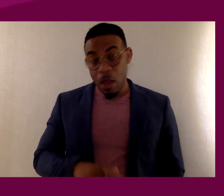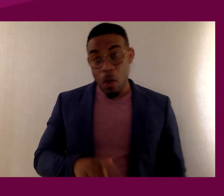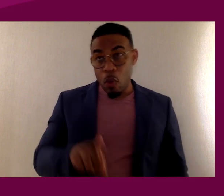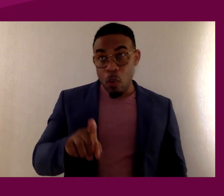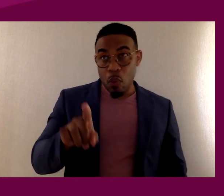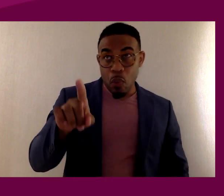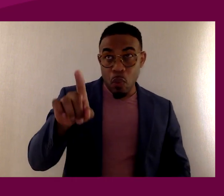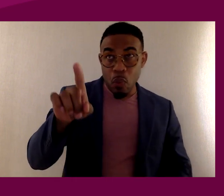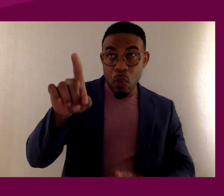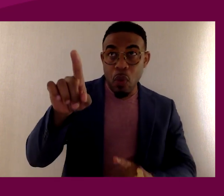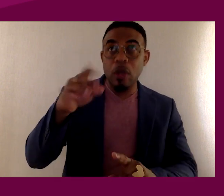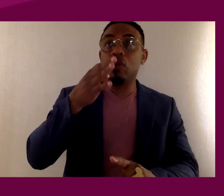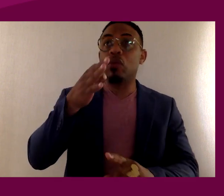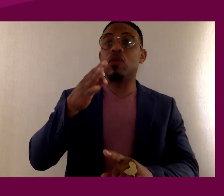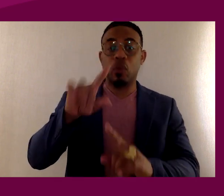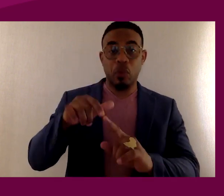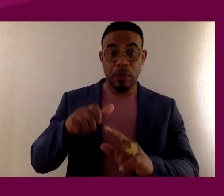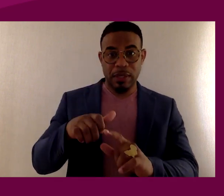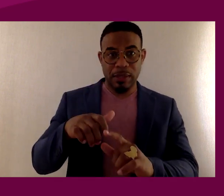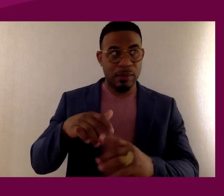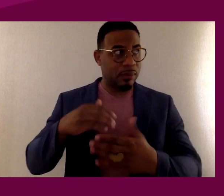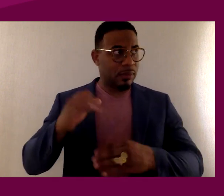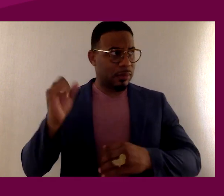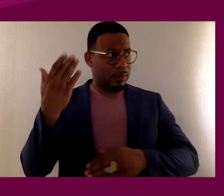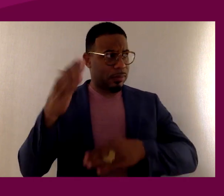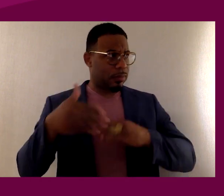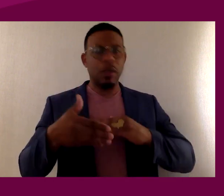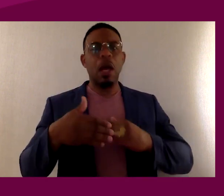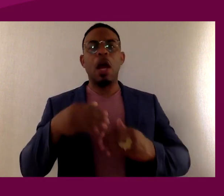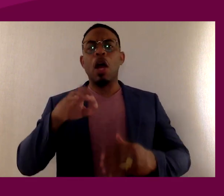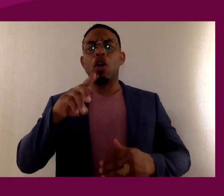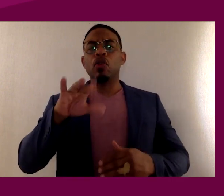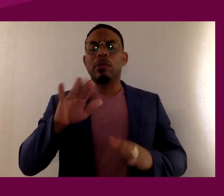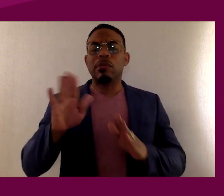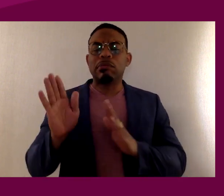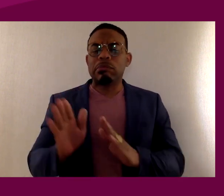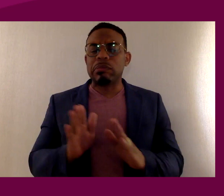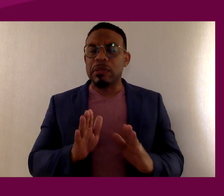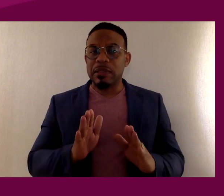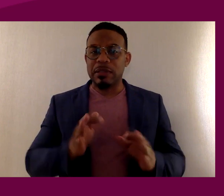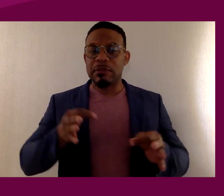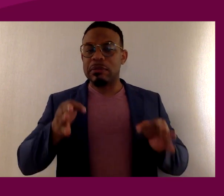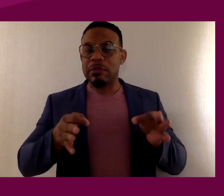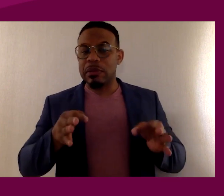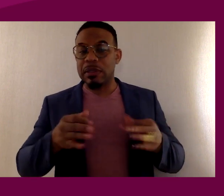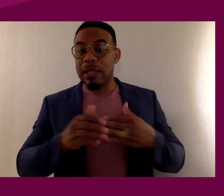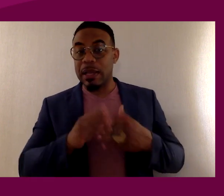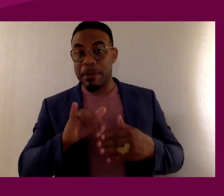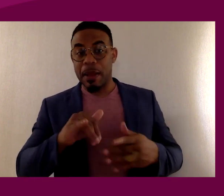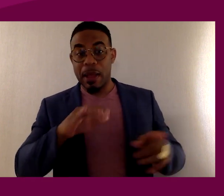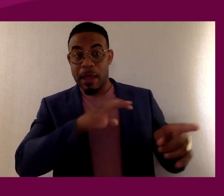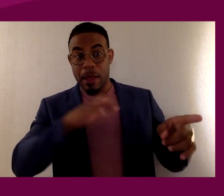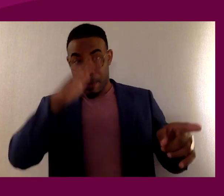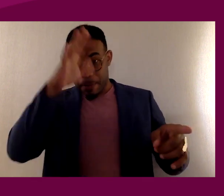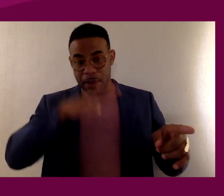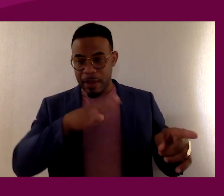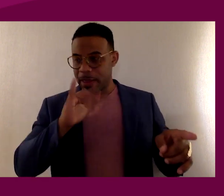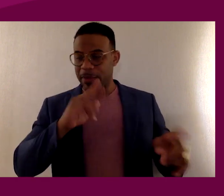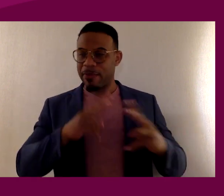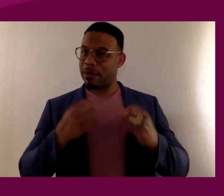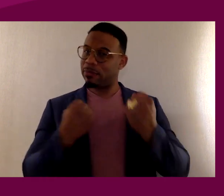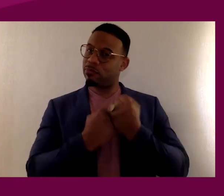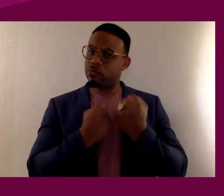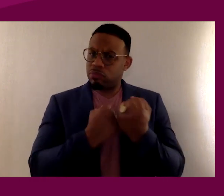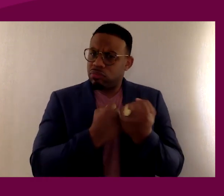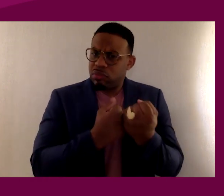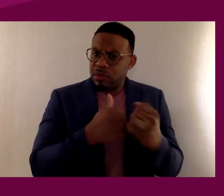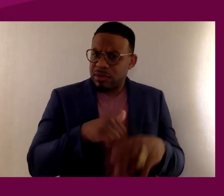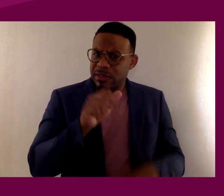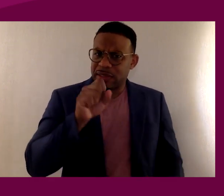I went up and eventually when we got shut down, Judy had organized a hearing led by a congressman